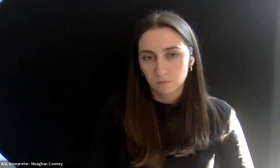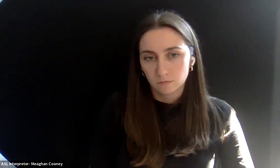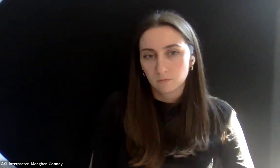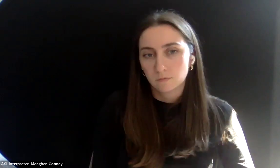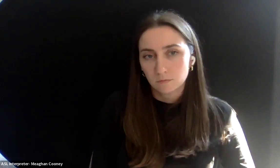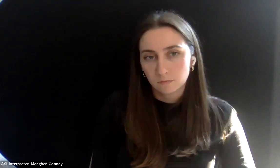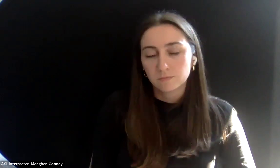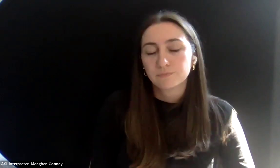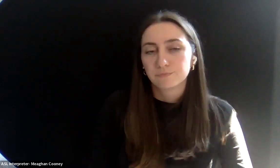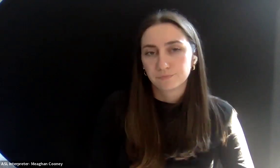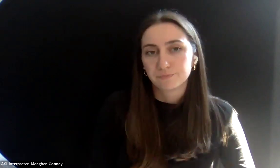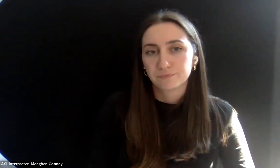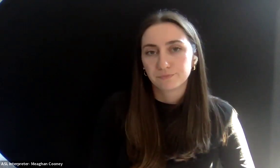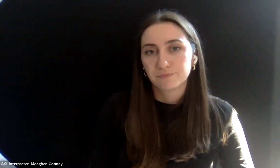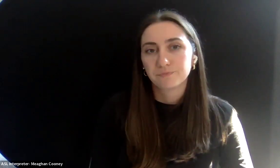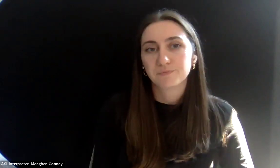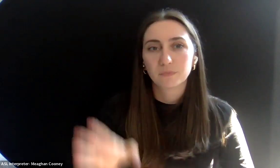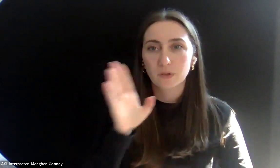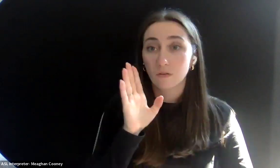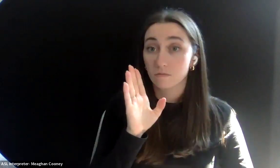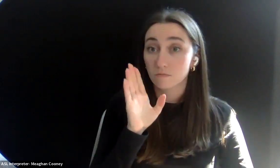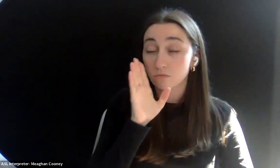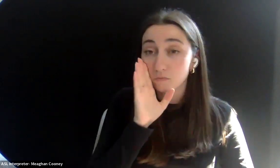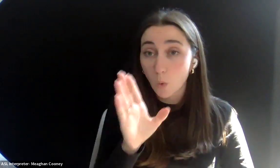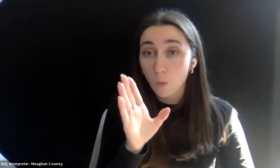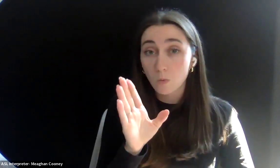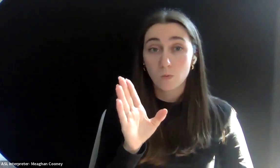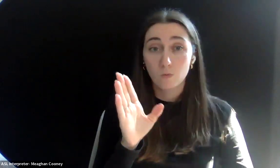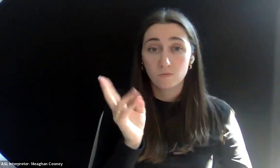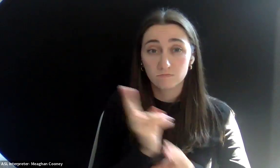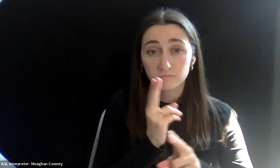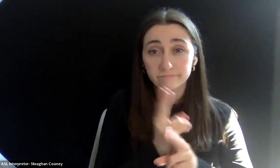In terms of applicability, as I indicated, we're we're proposing